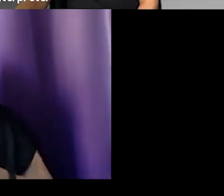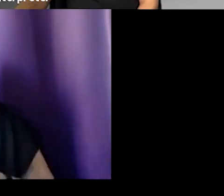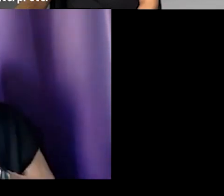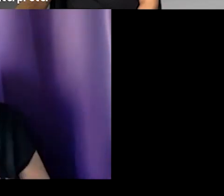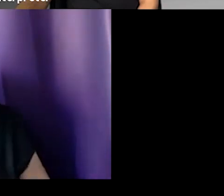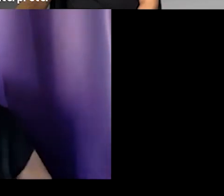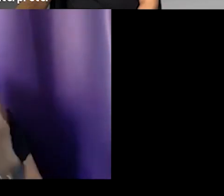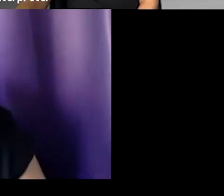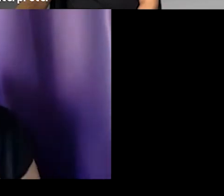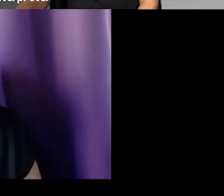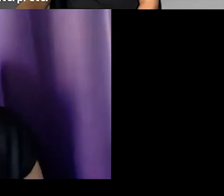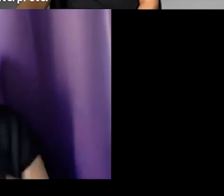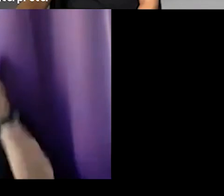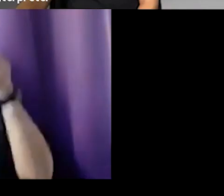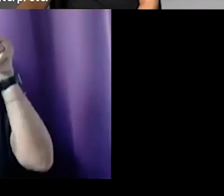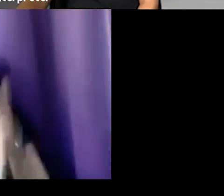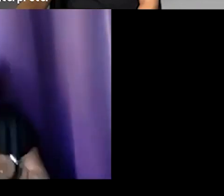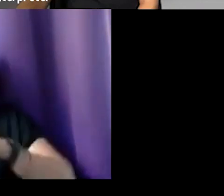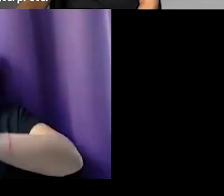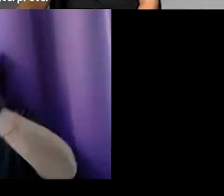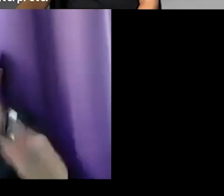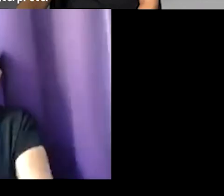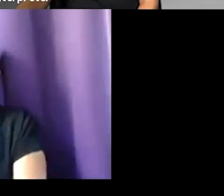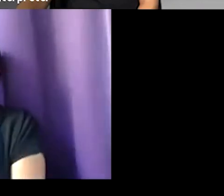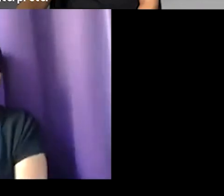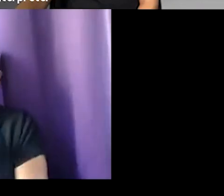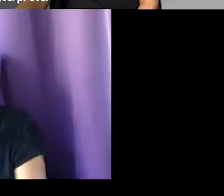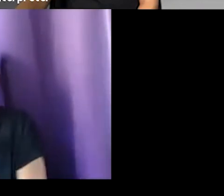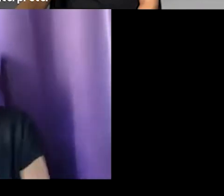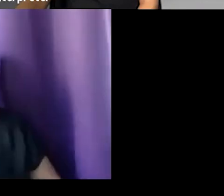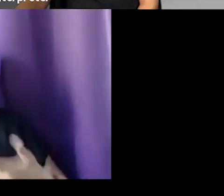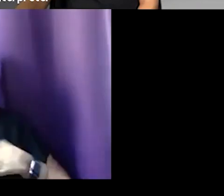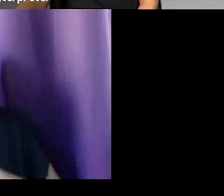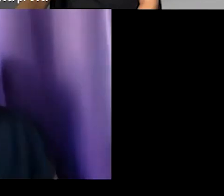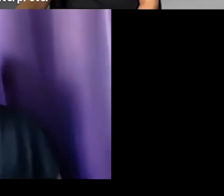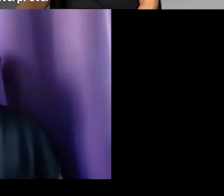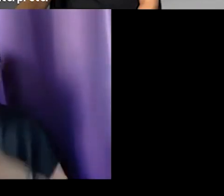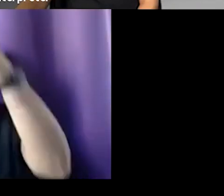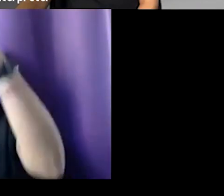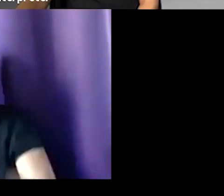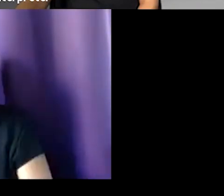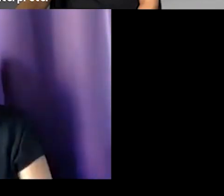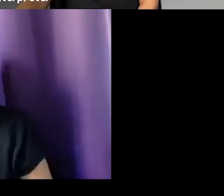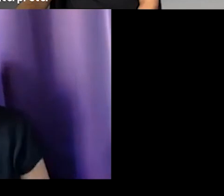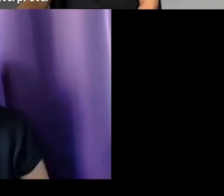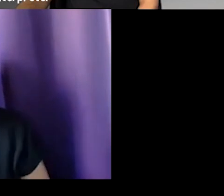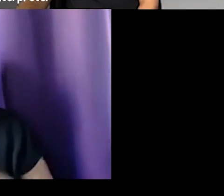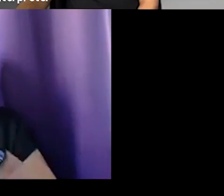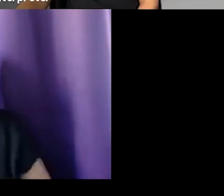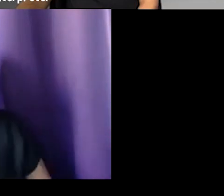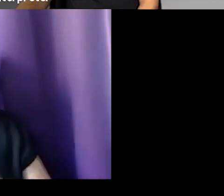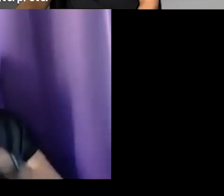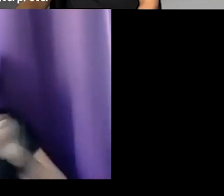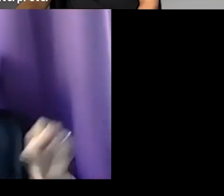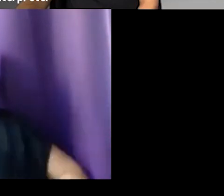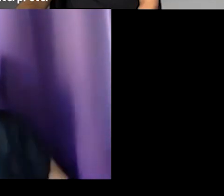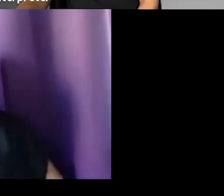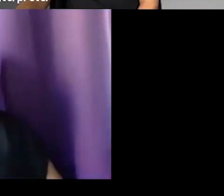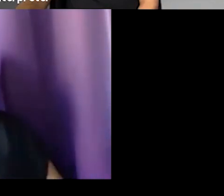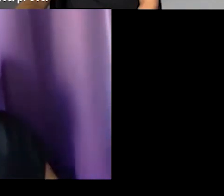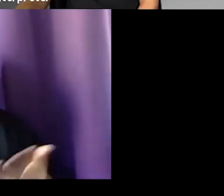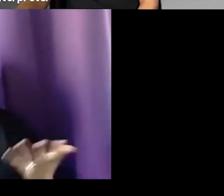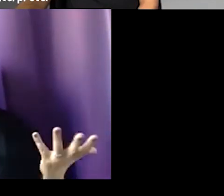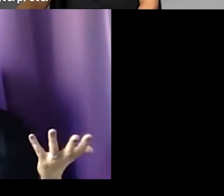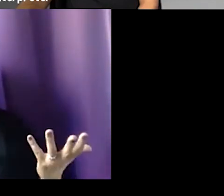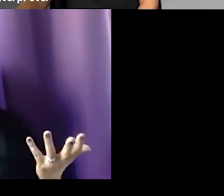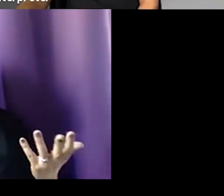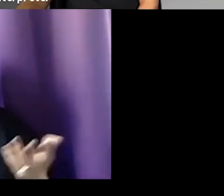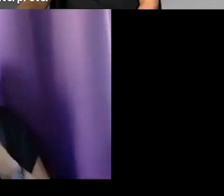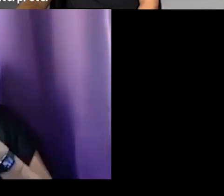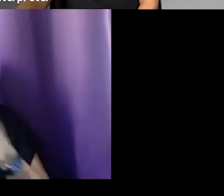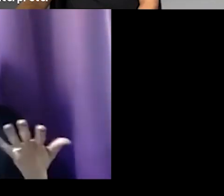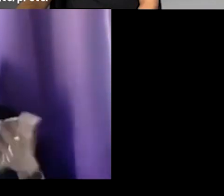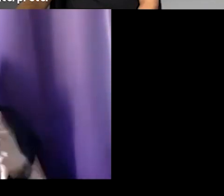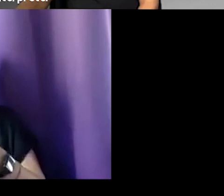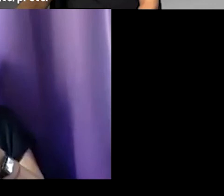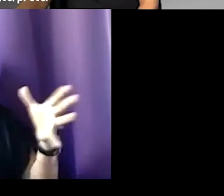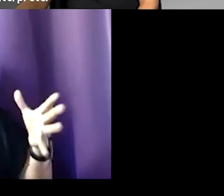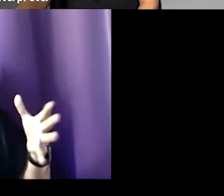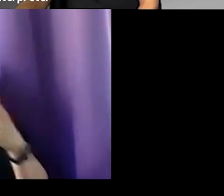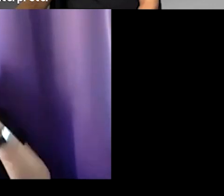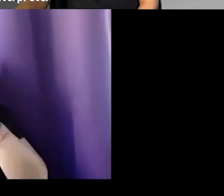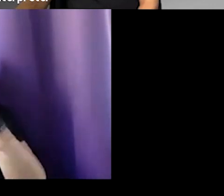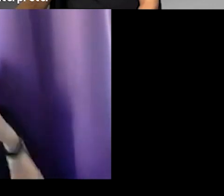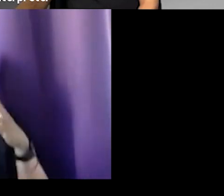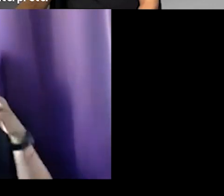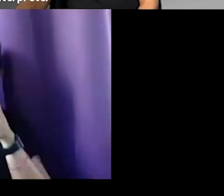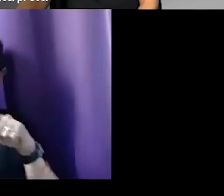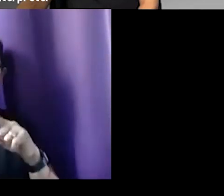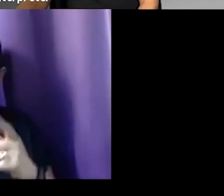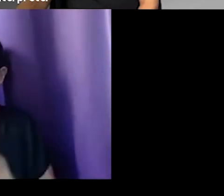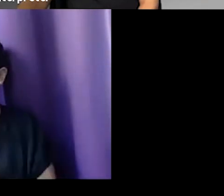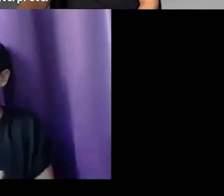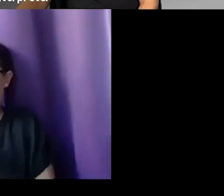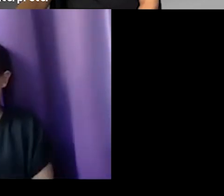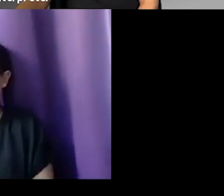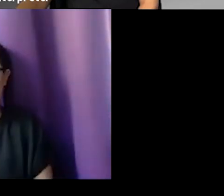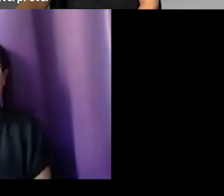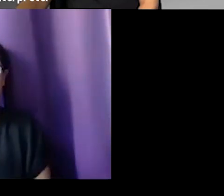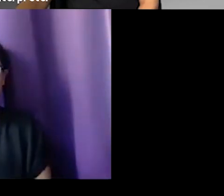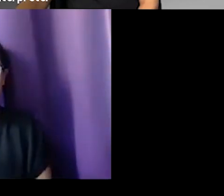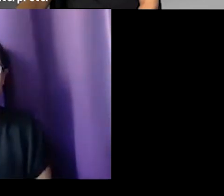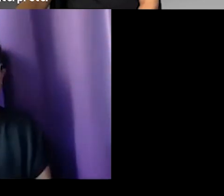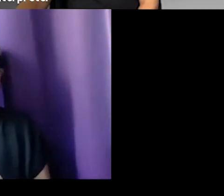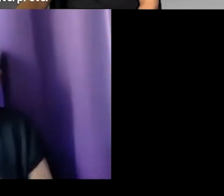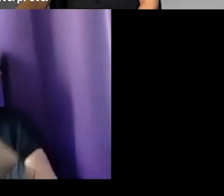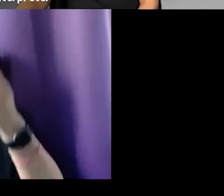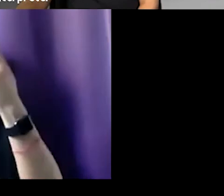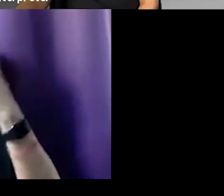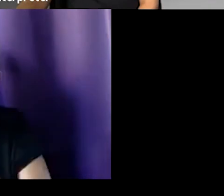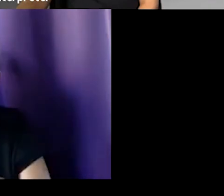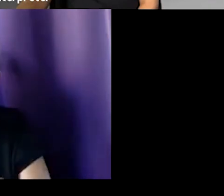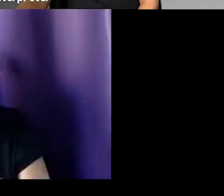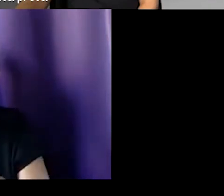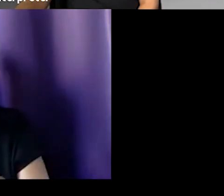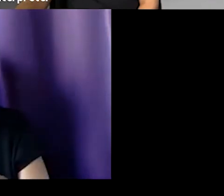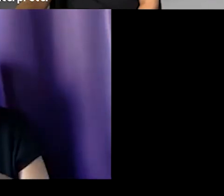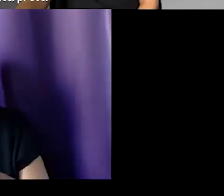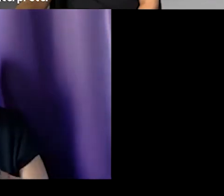I can't think of a worse starting point for social problem to not care about who is producing the information I'm learning from. So if we stop. We actually stopped thinking about data something to protect and move to a paradigm that I'm hoping comes with